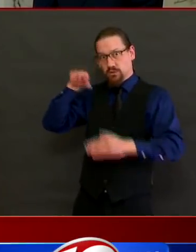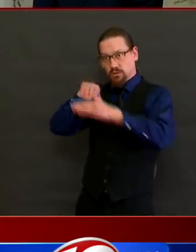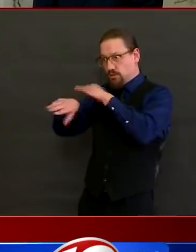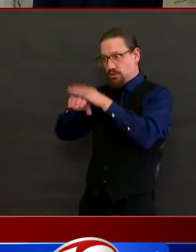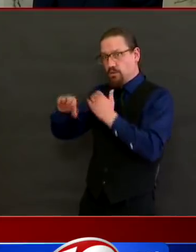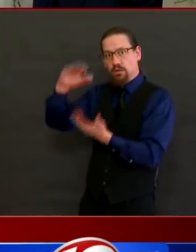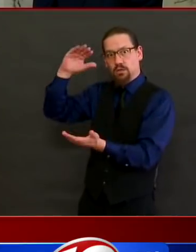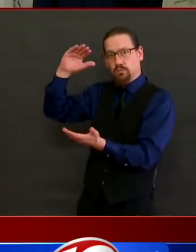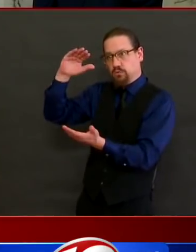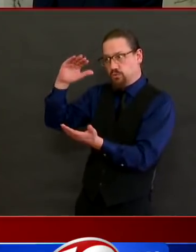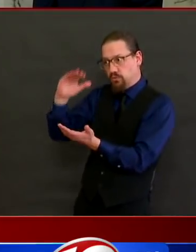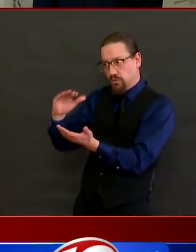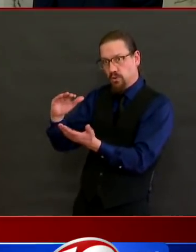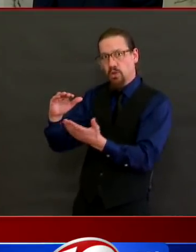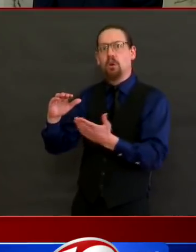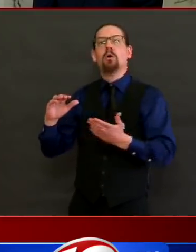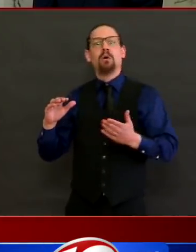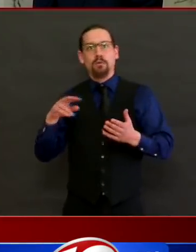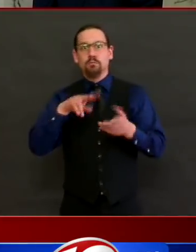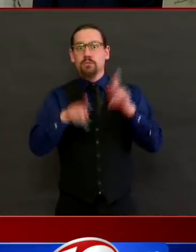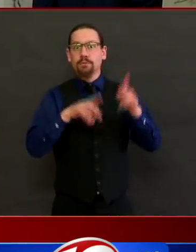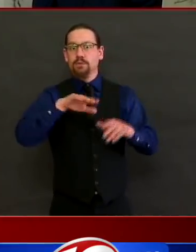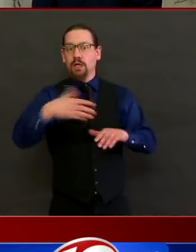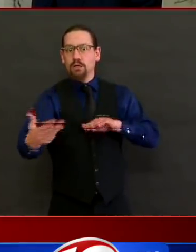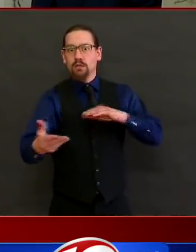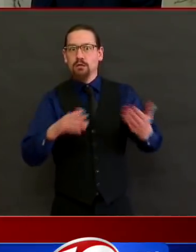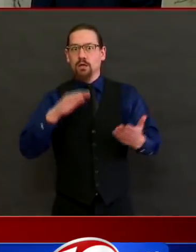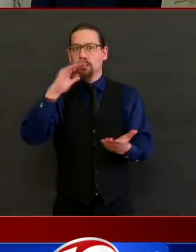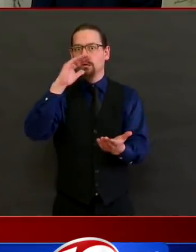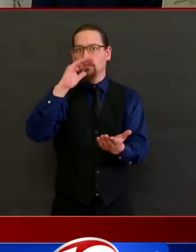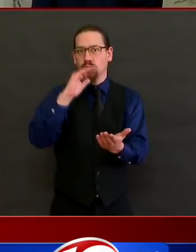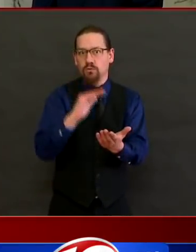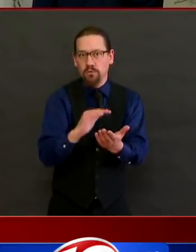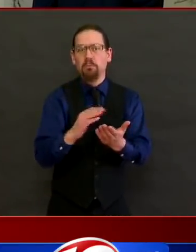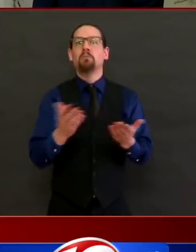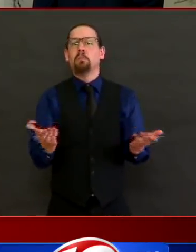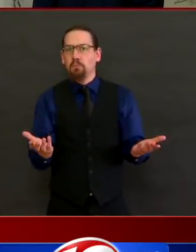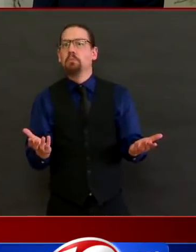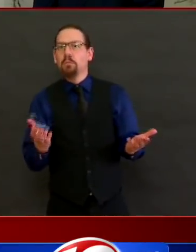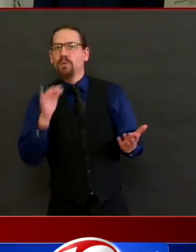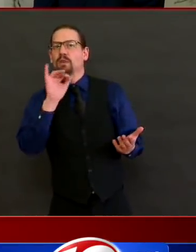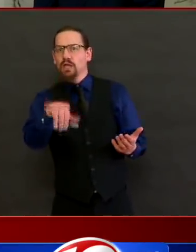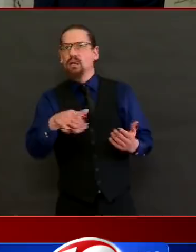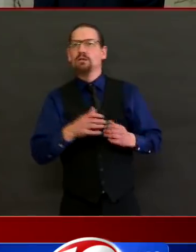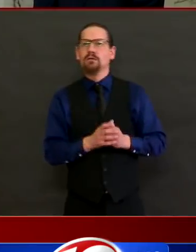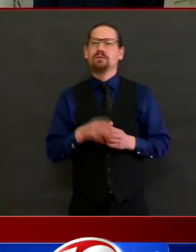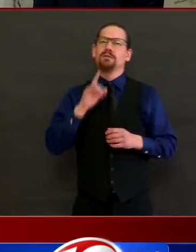VAN WE ARE -- THAN WE ARE NOW. I WISH I HAD AN ANSWER TODAY. I AM SORRY IF THAT IS FRUSTRATING TO EDUCATORS AND